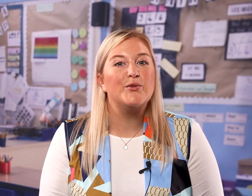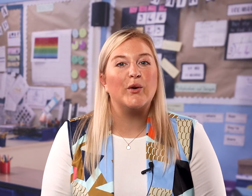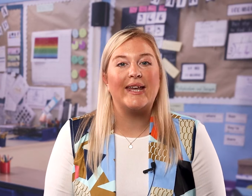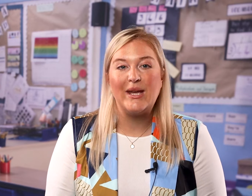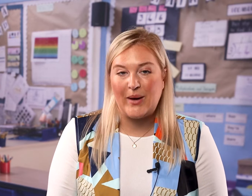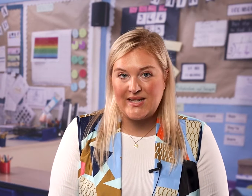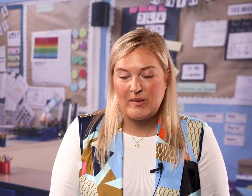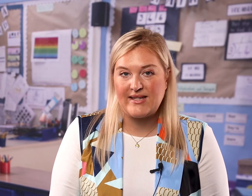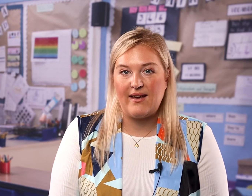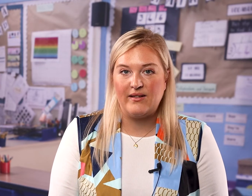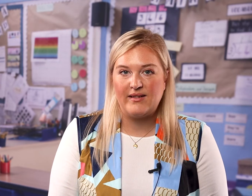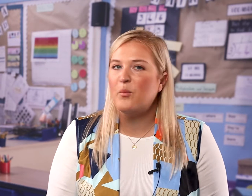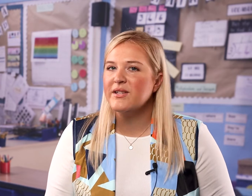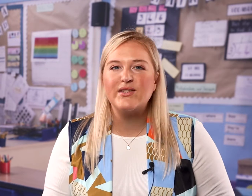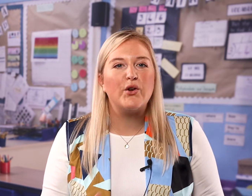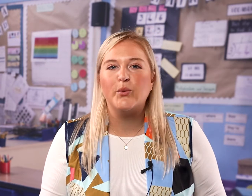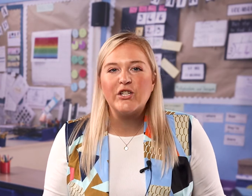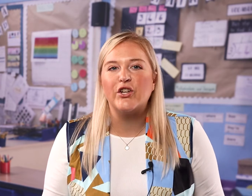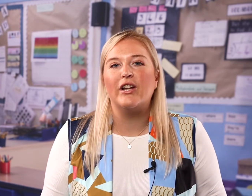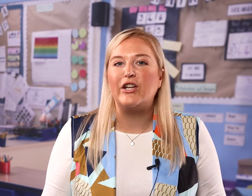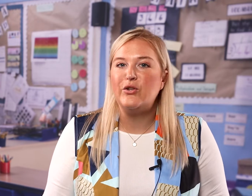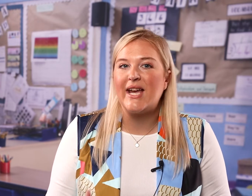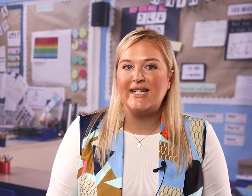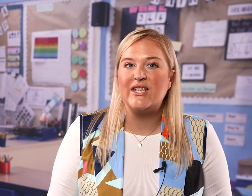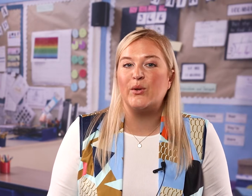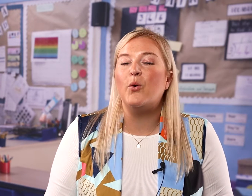is a useful gateway to BSL. Whilst there’s no question that learning new techniques